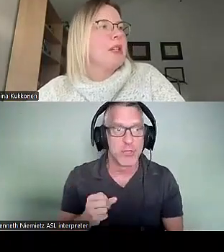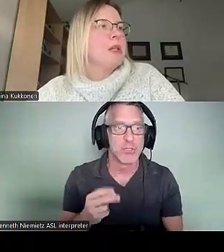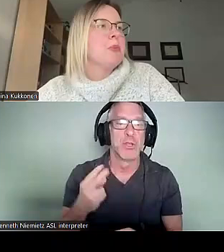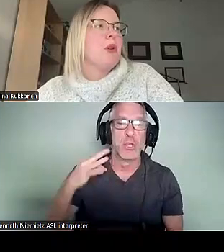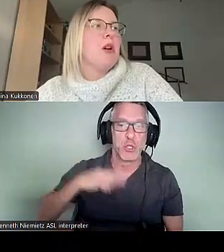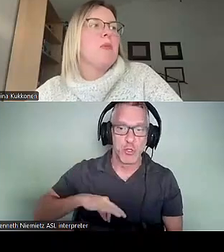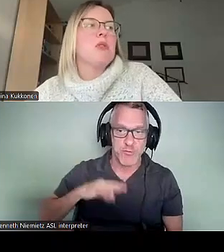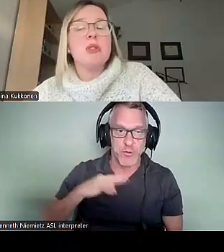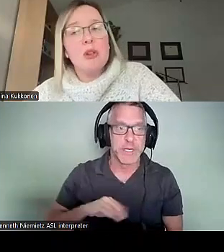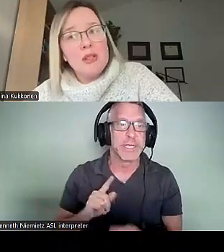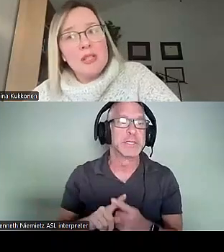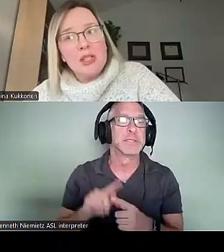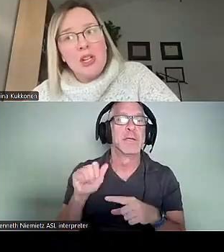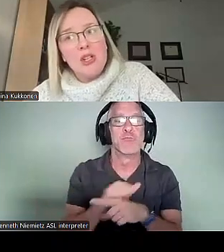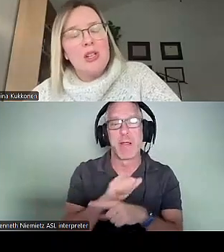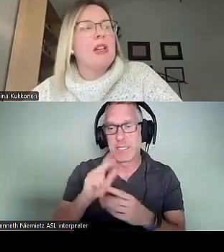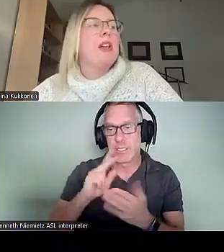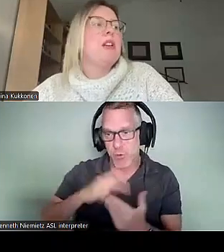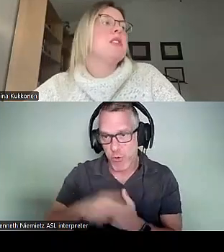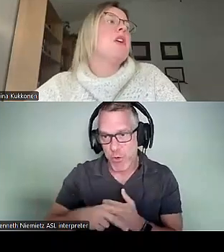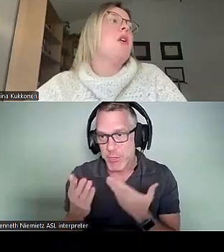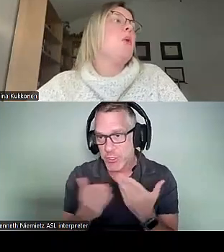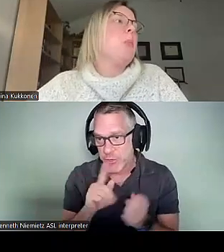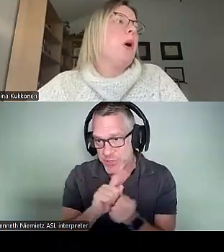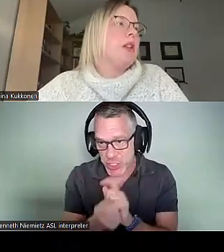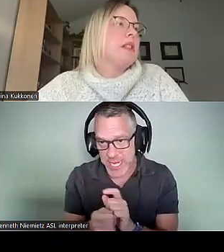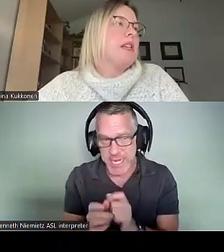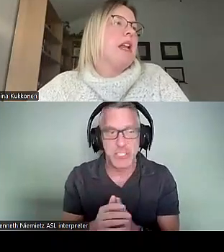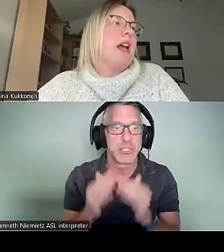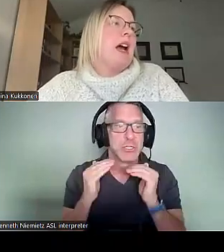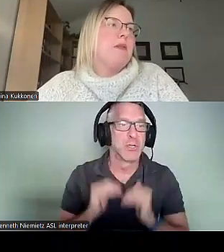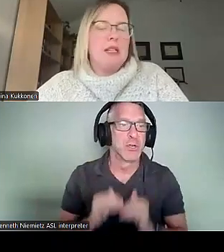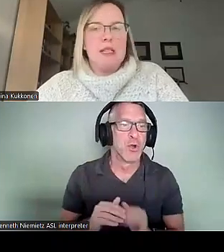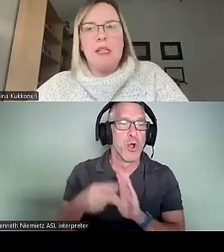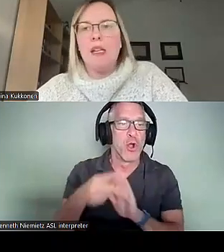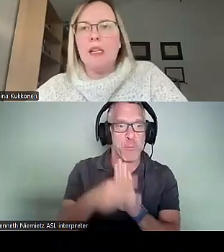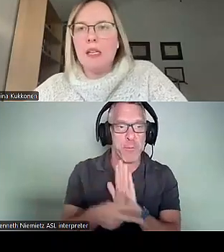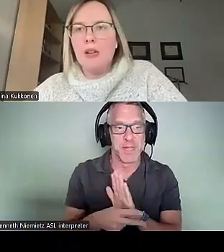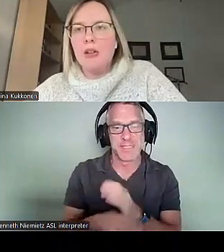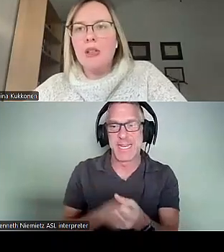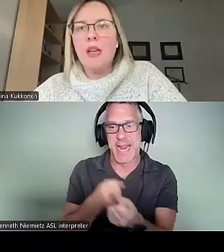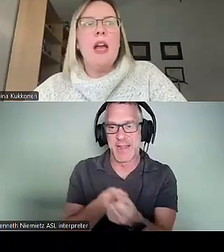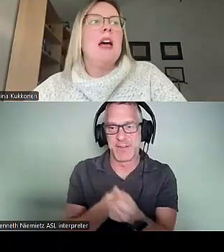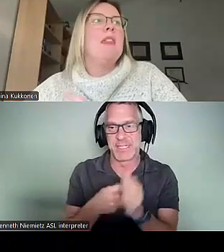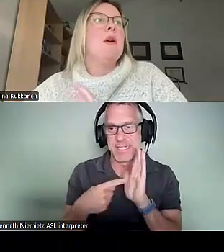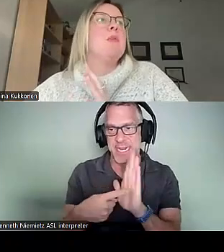practice program or service change indicators or policy and advocacy indicators. And then we